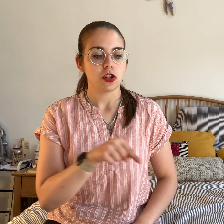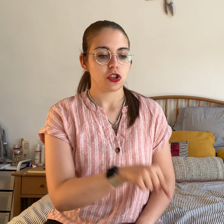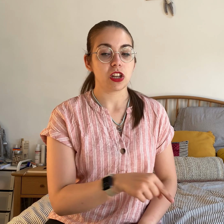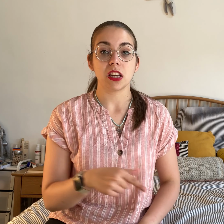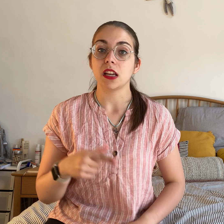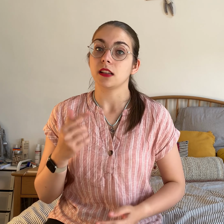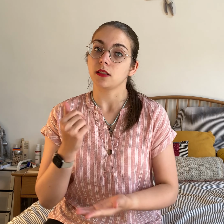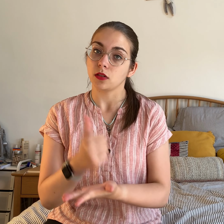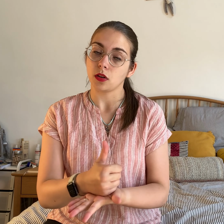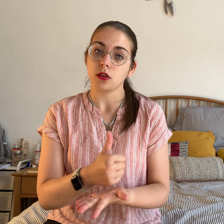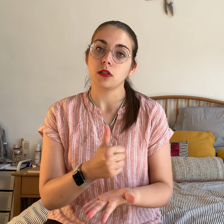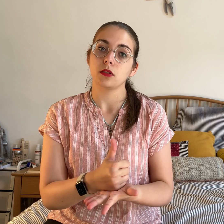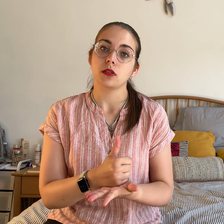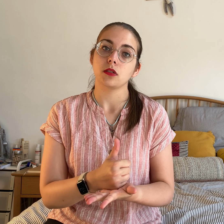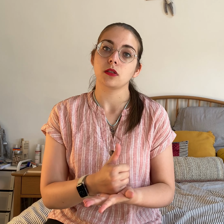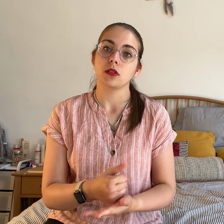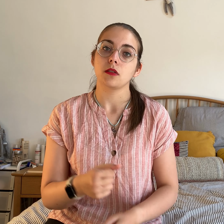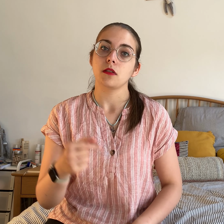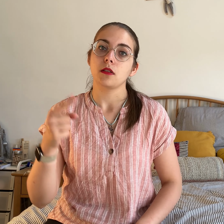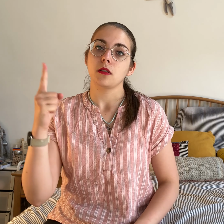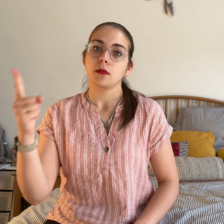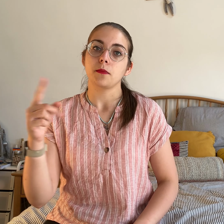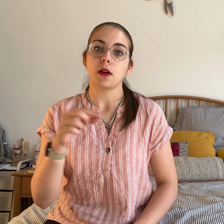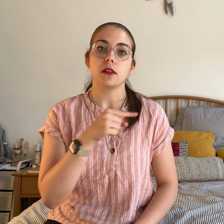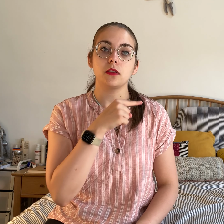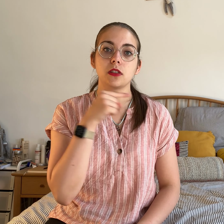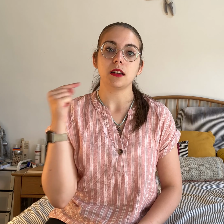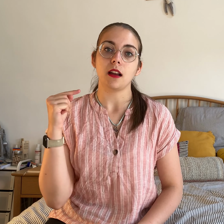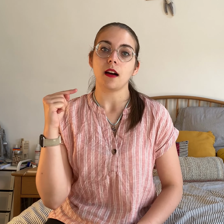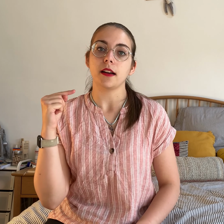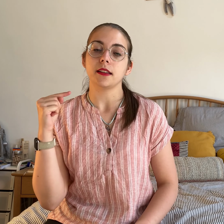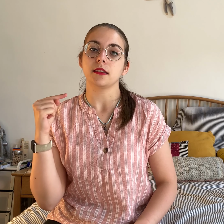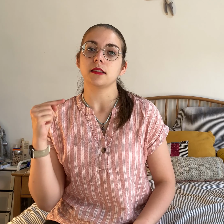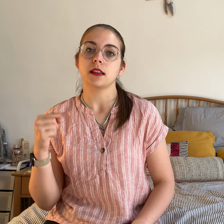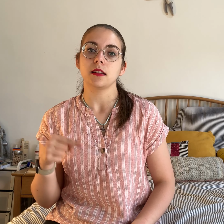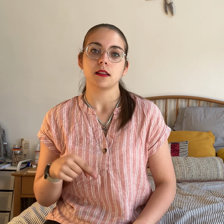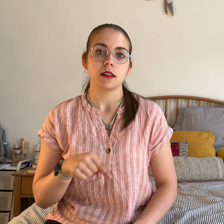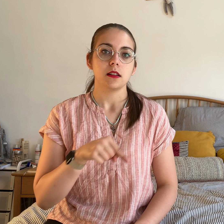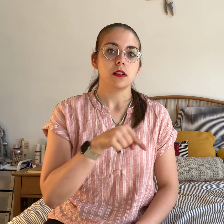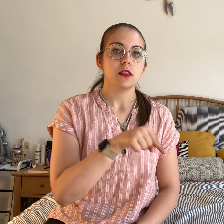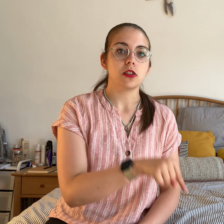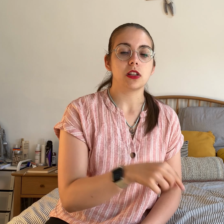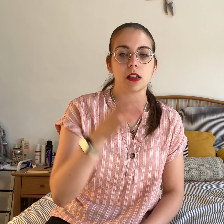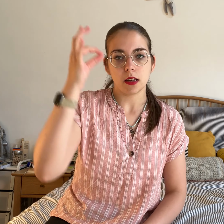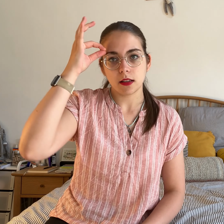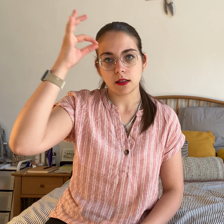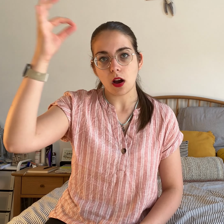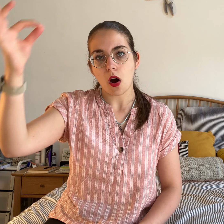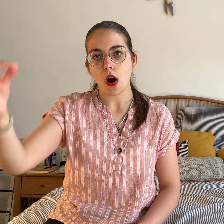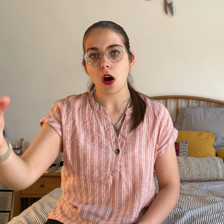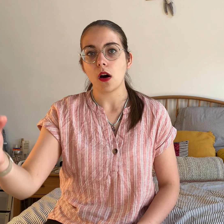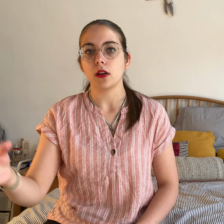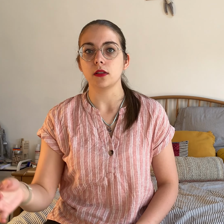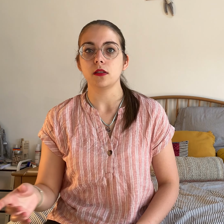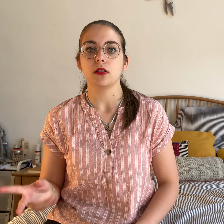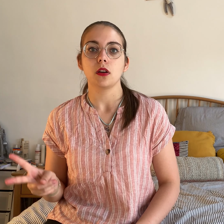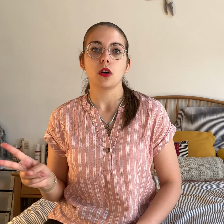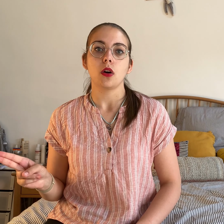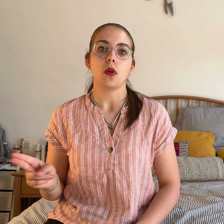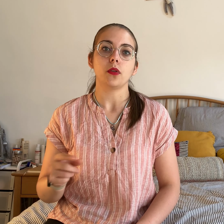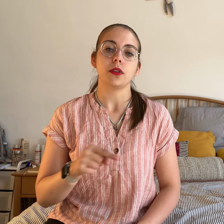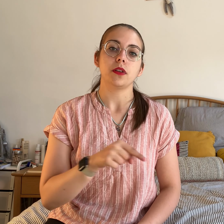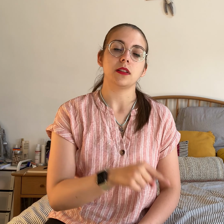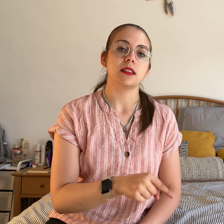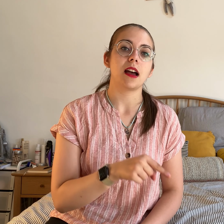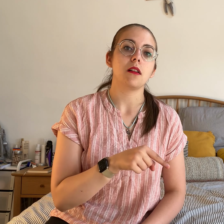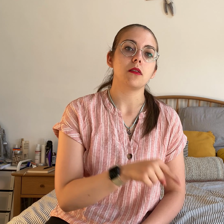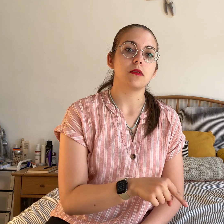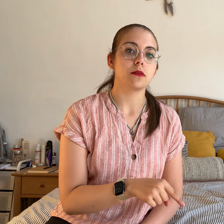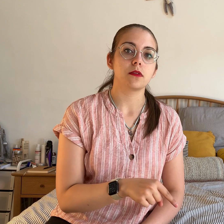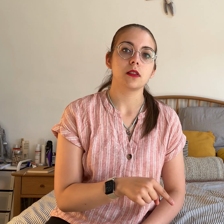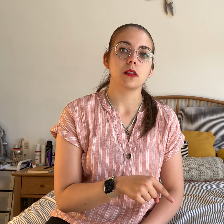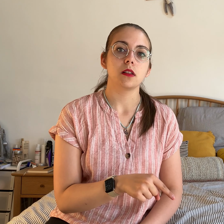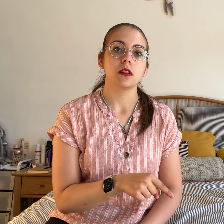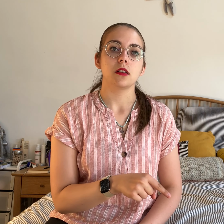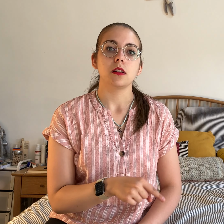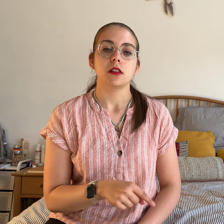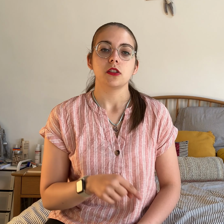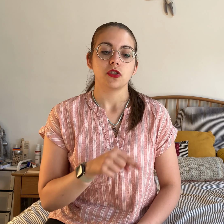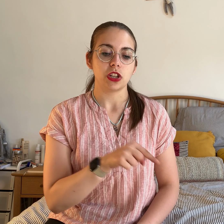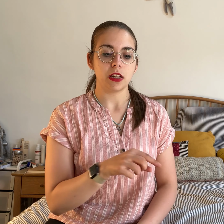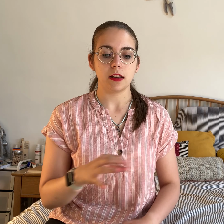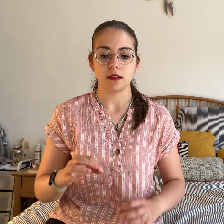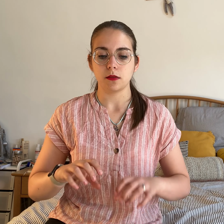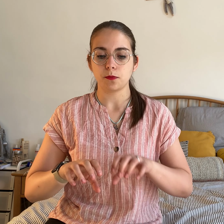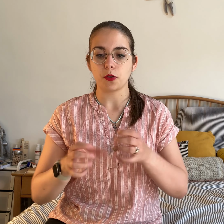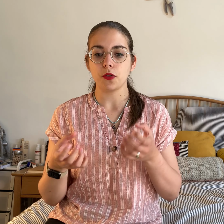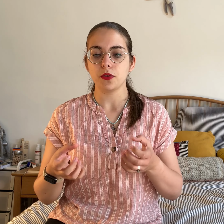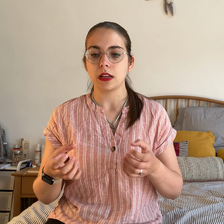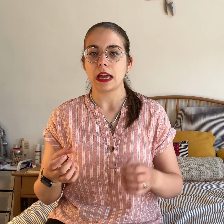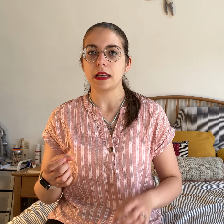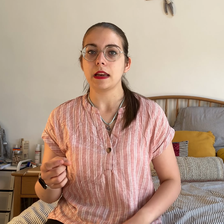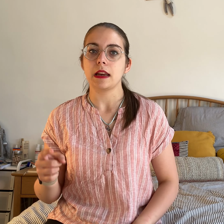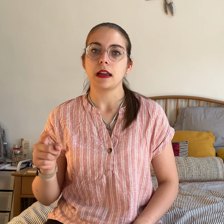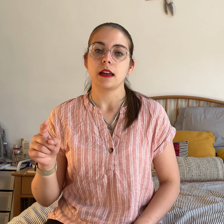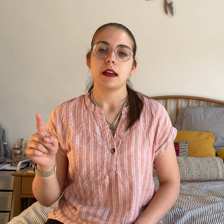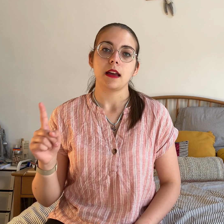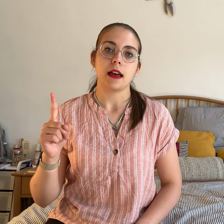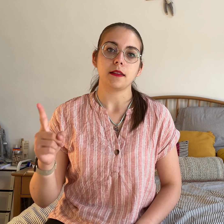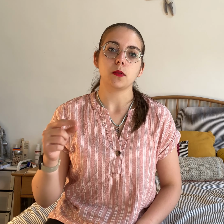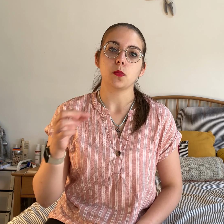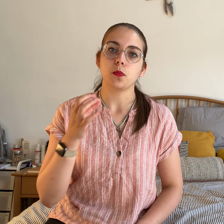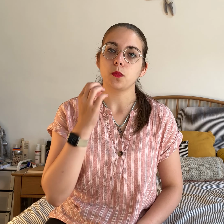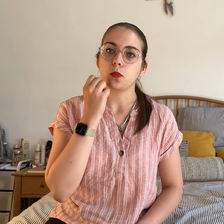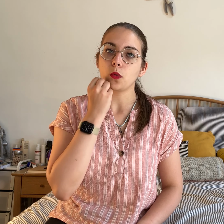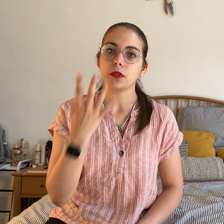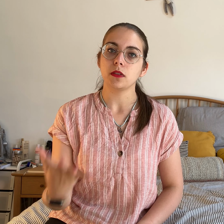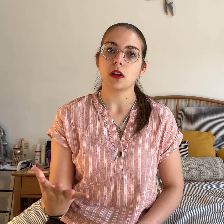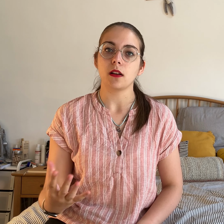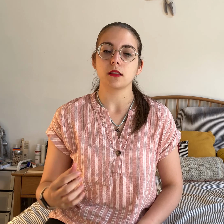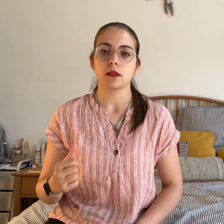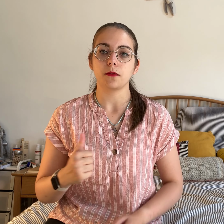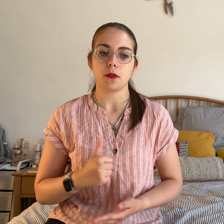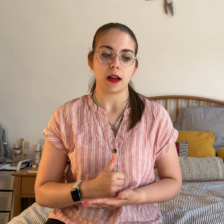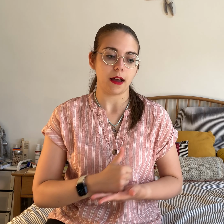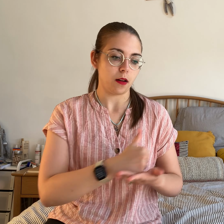She is good, but she lies. She is hard on herself. She is broken and won't ask for help.